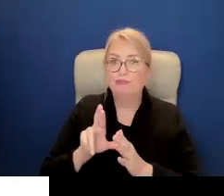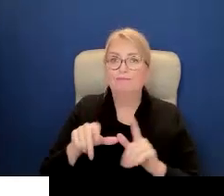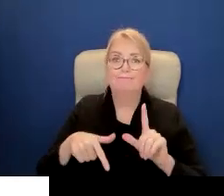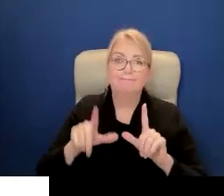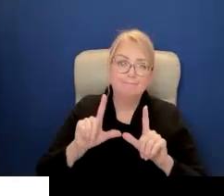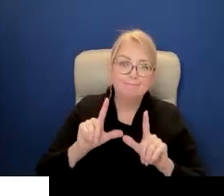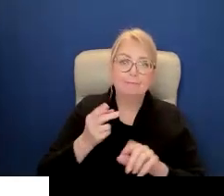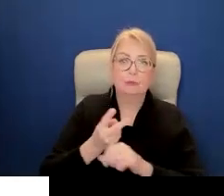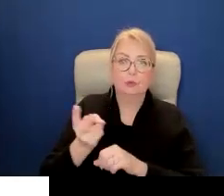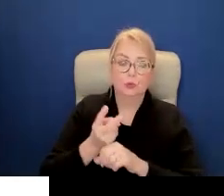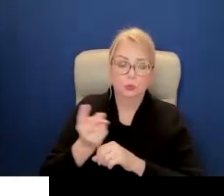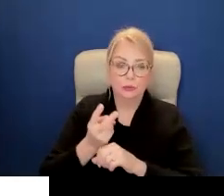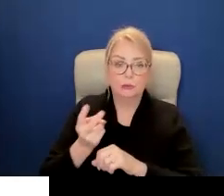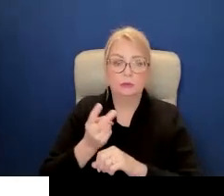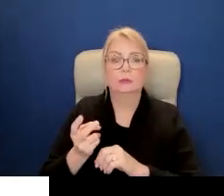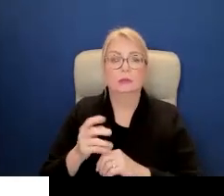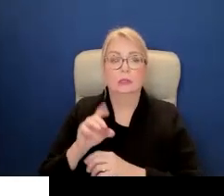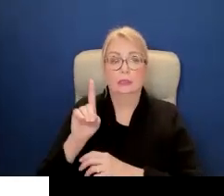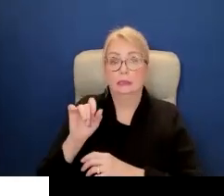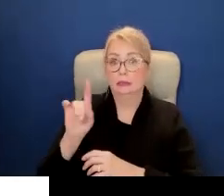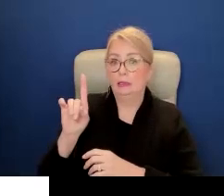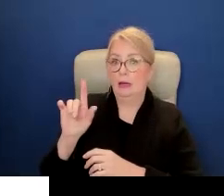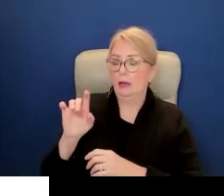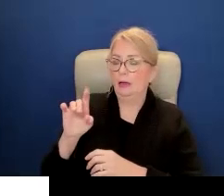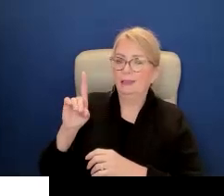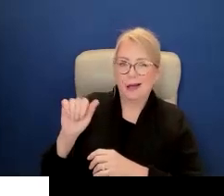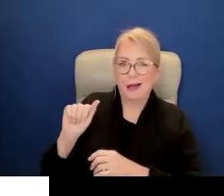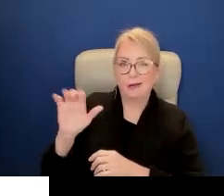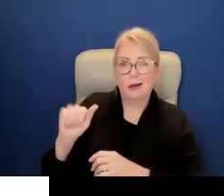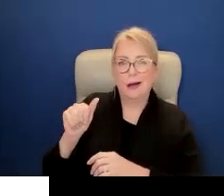held right now in the courts for a while. There's been litigation on it.